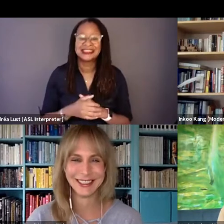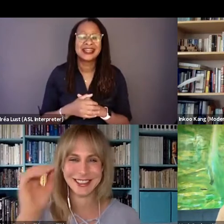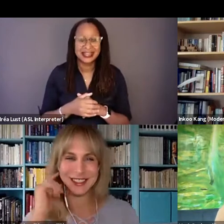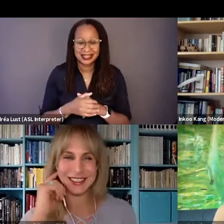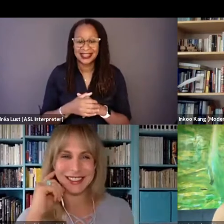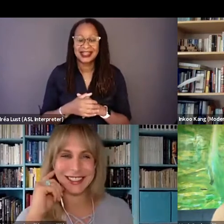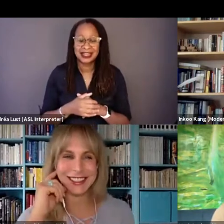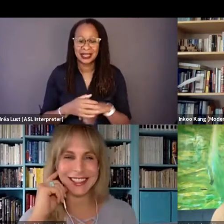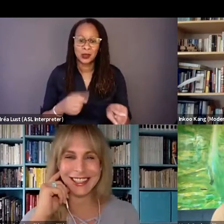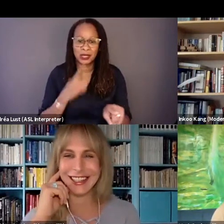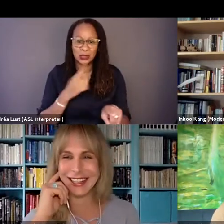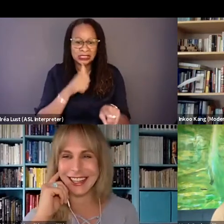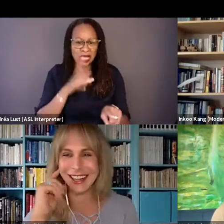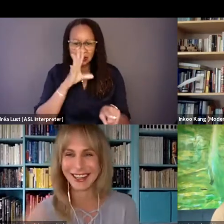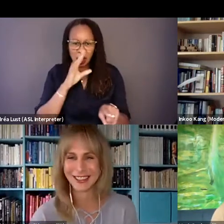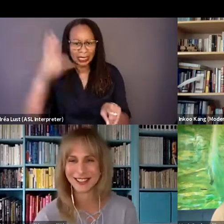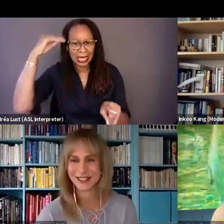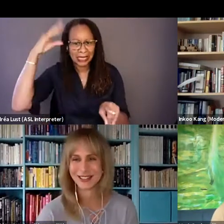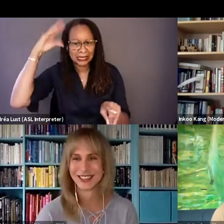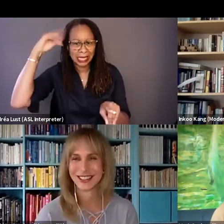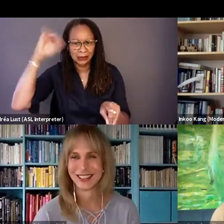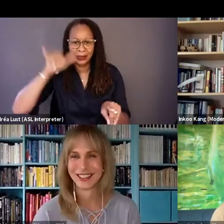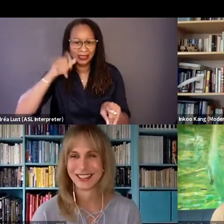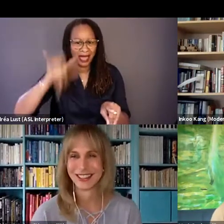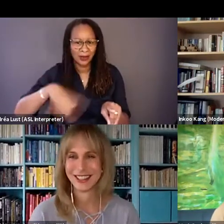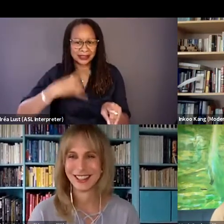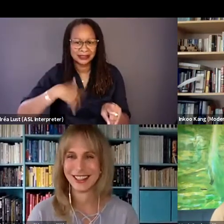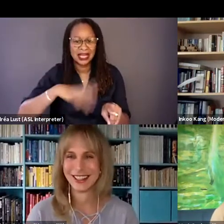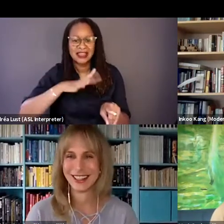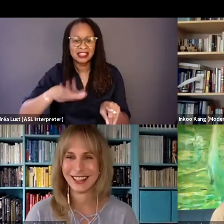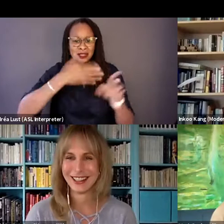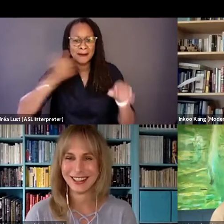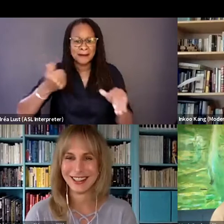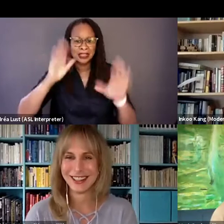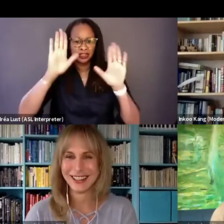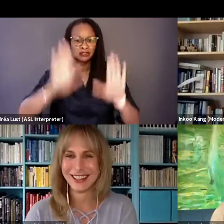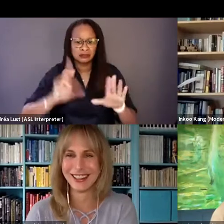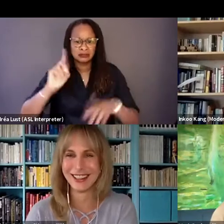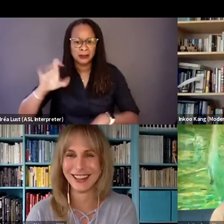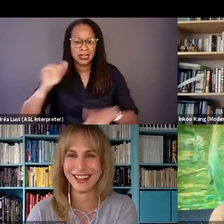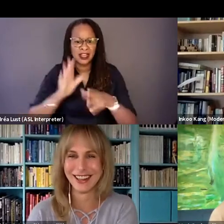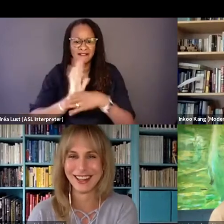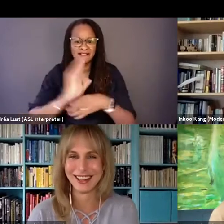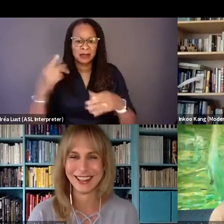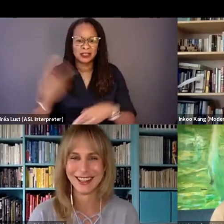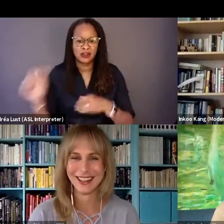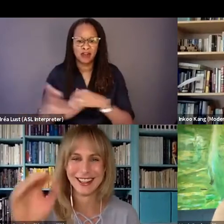We don't do talking heads in our documentary. How dare you, this is the greatest documentary and film of all time, strike that from the record.